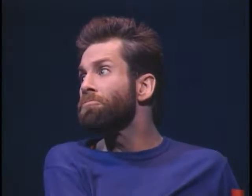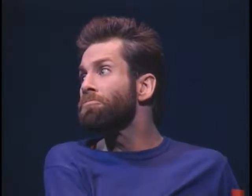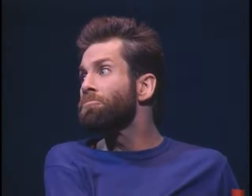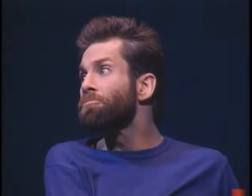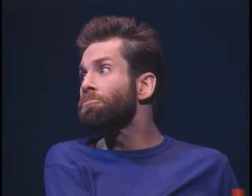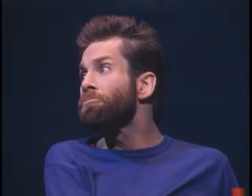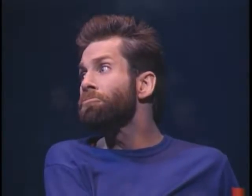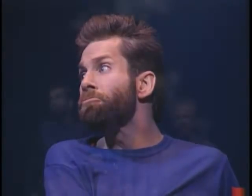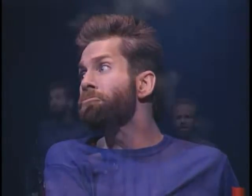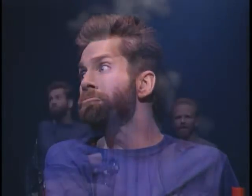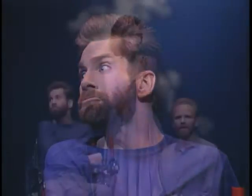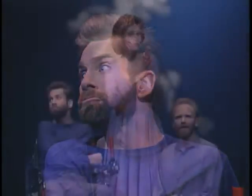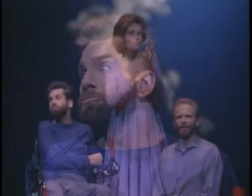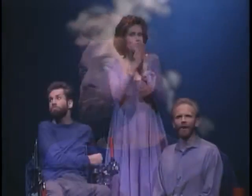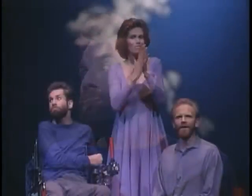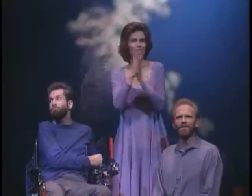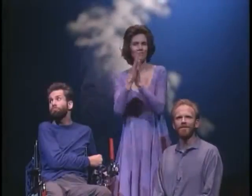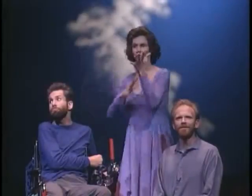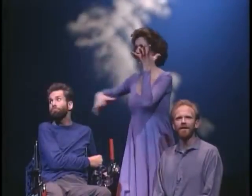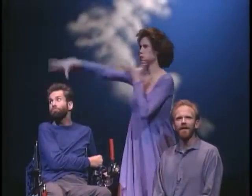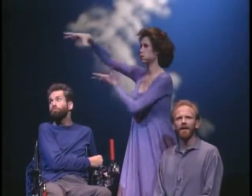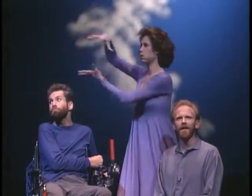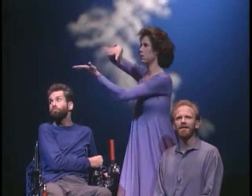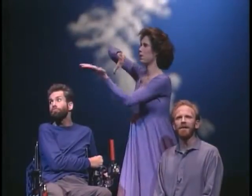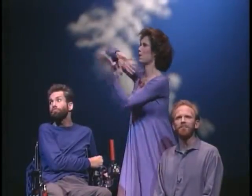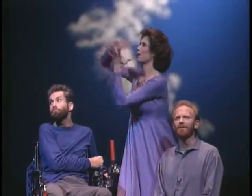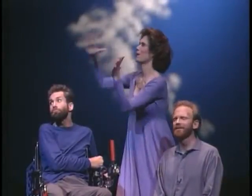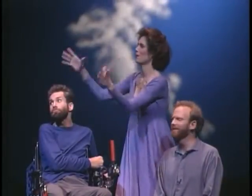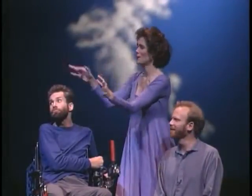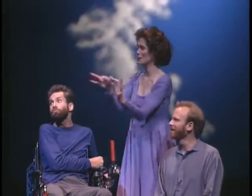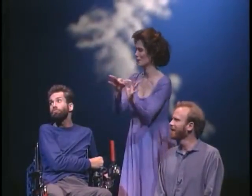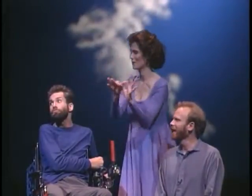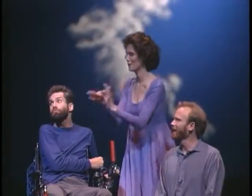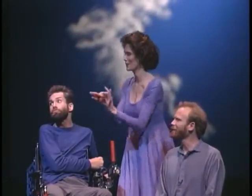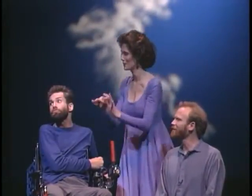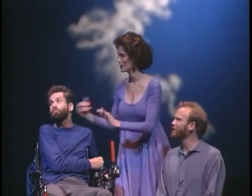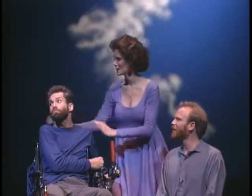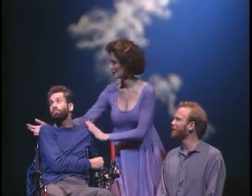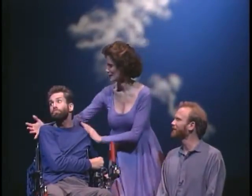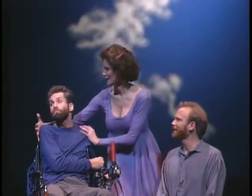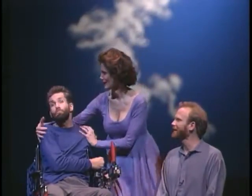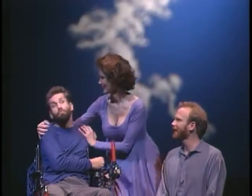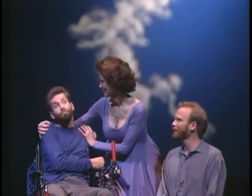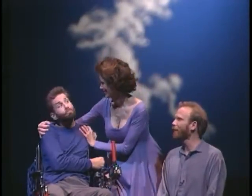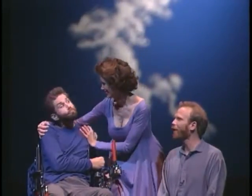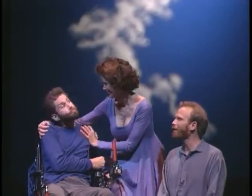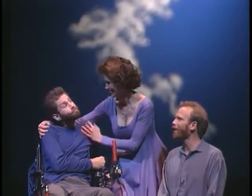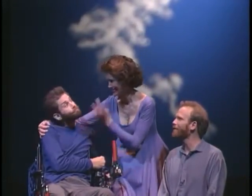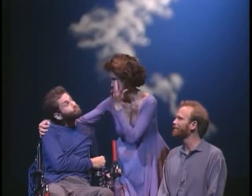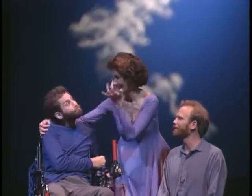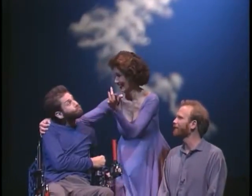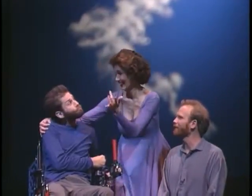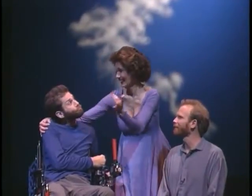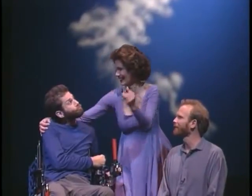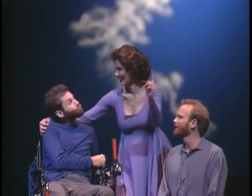storm in their eyes light up and they rush to hug me as a long-lost brother